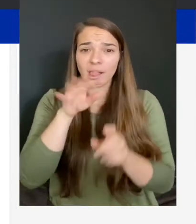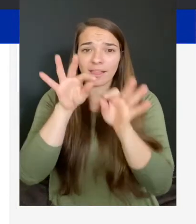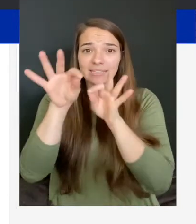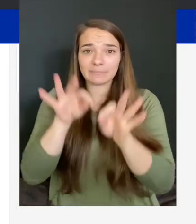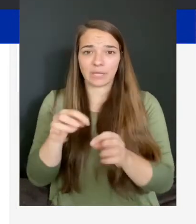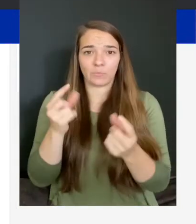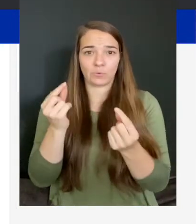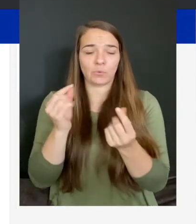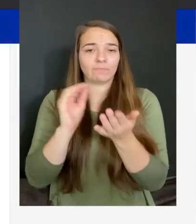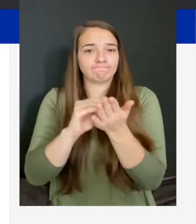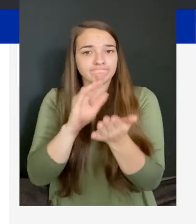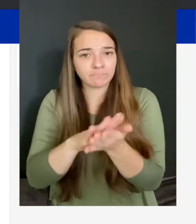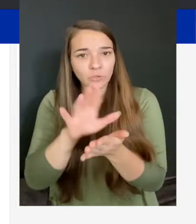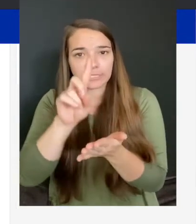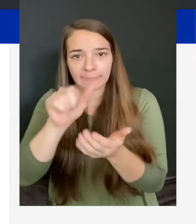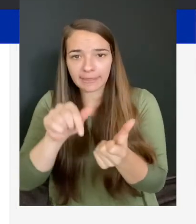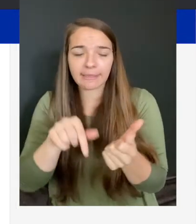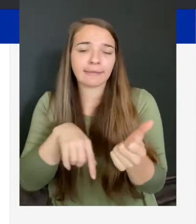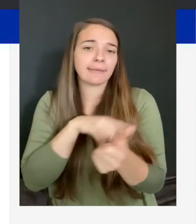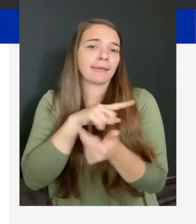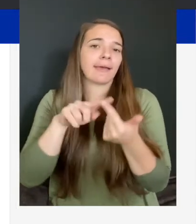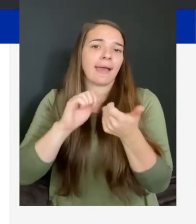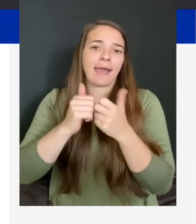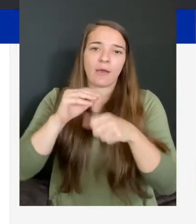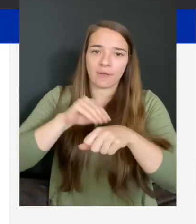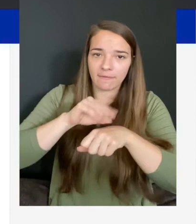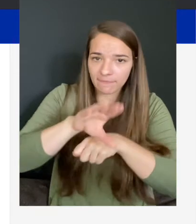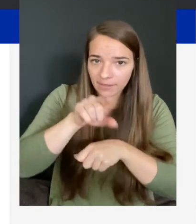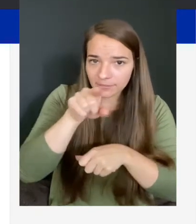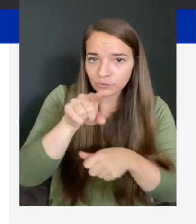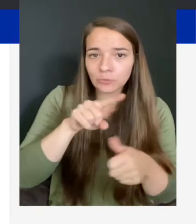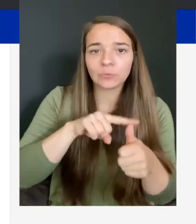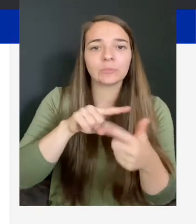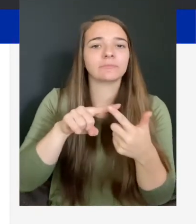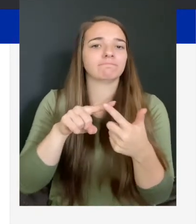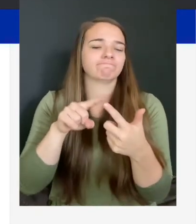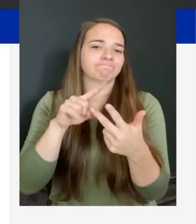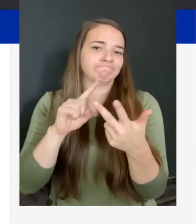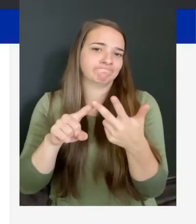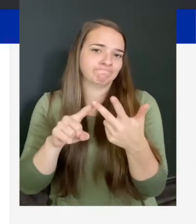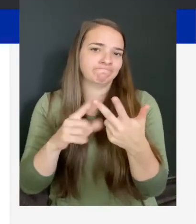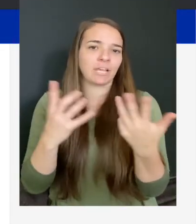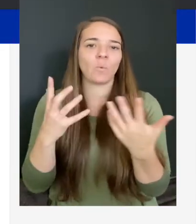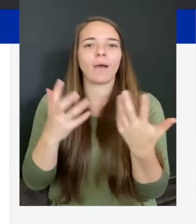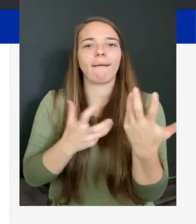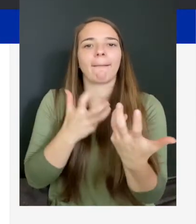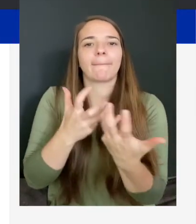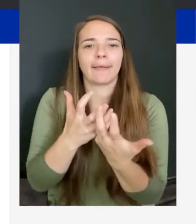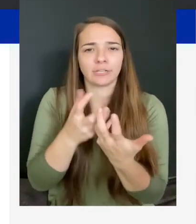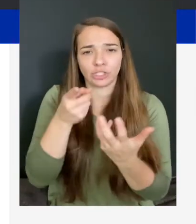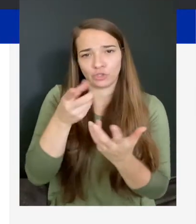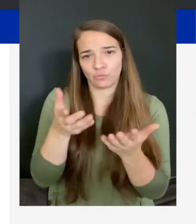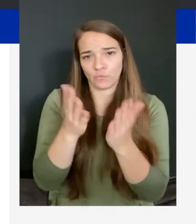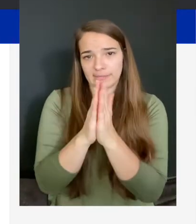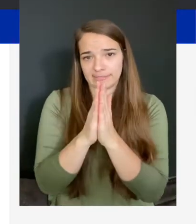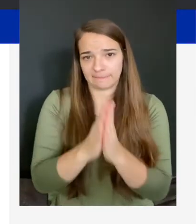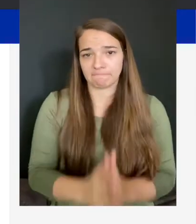disability is, how it affects you, and what accommodation you are requesting as well as